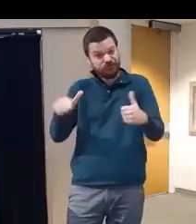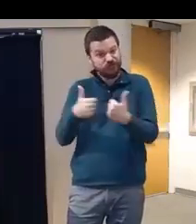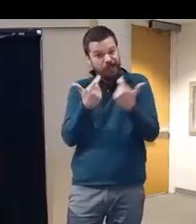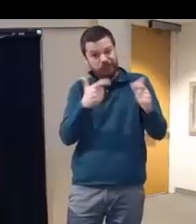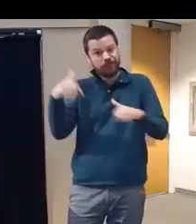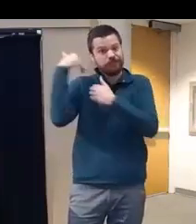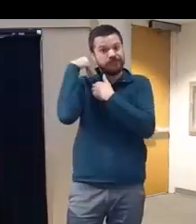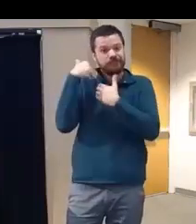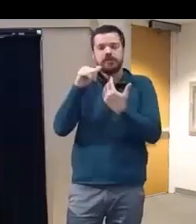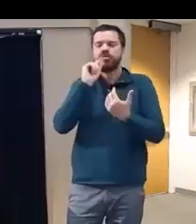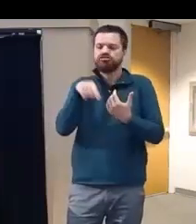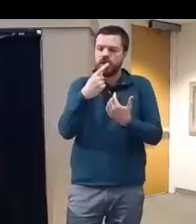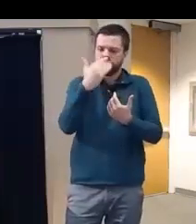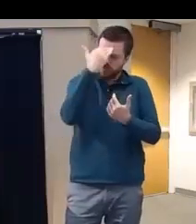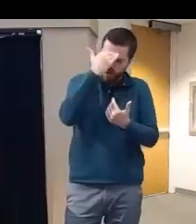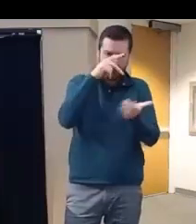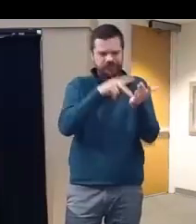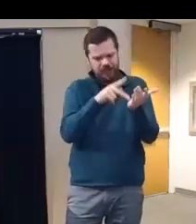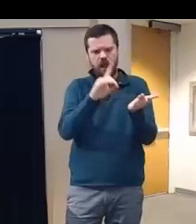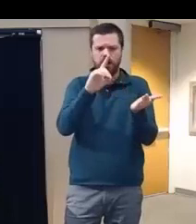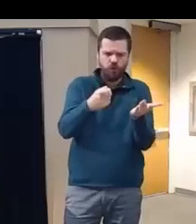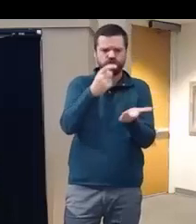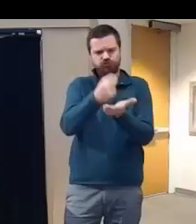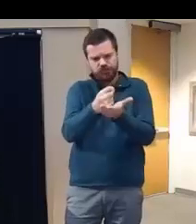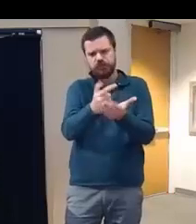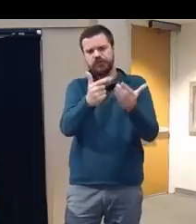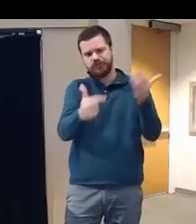about knowledge in terms of Psychiatry and the diagnosis and treatment but also about